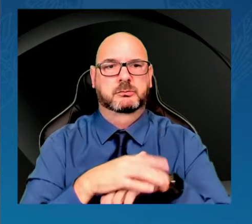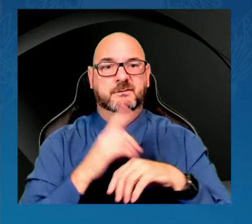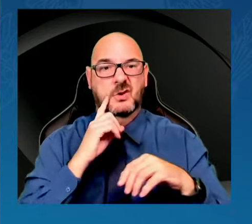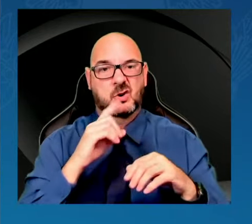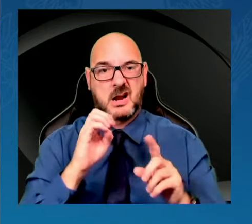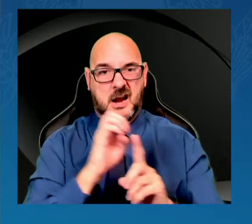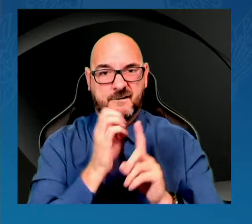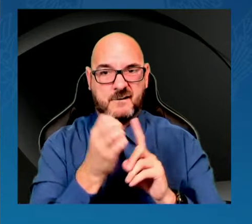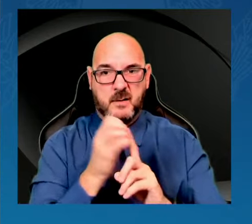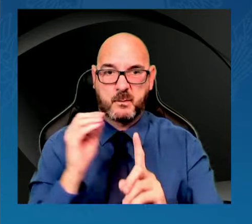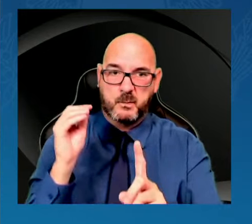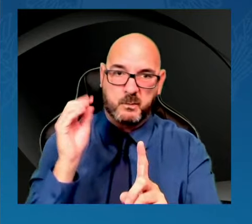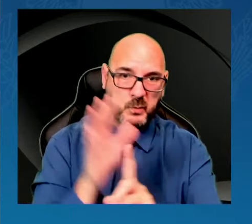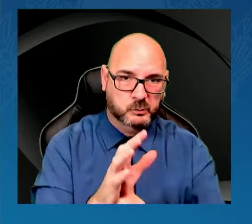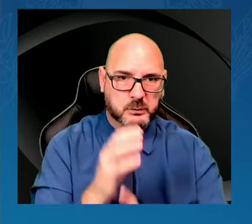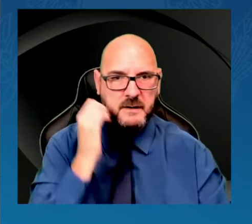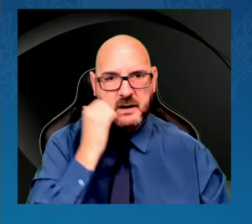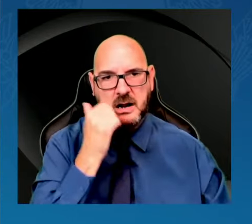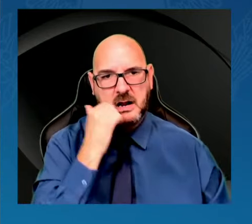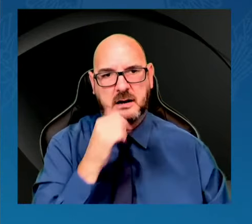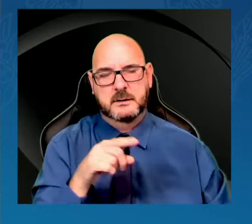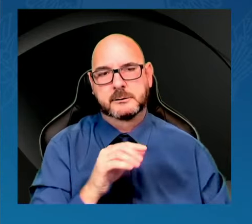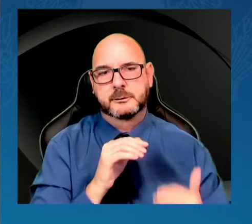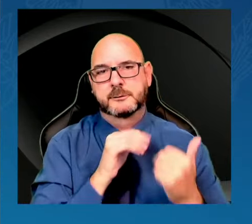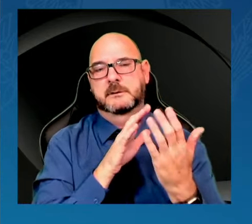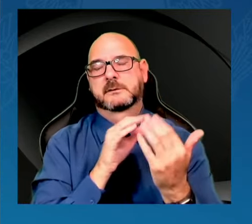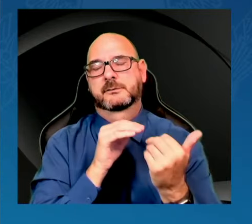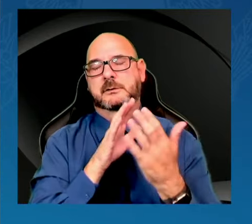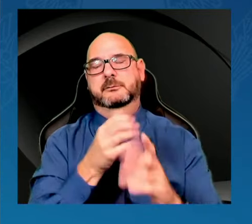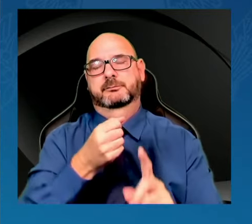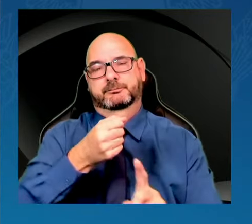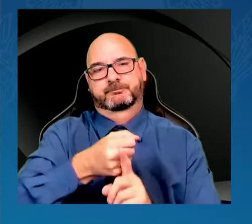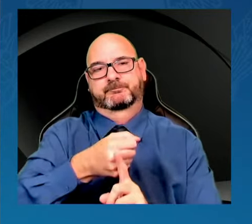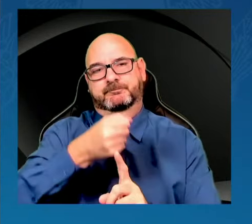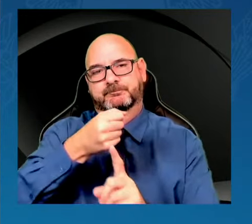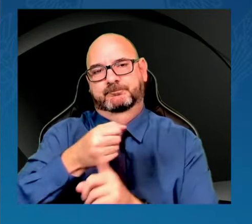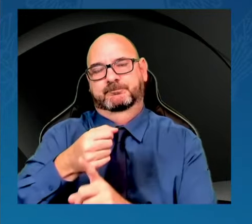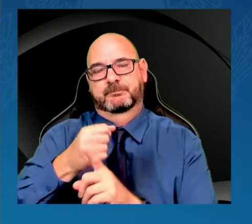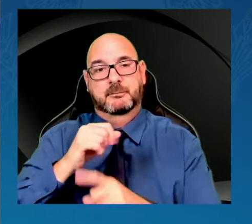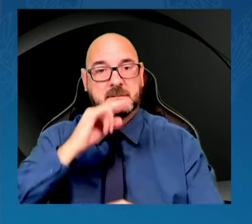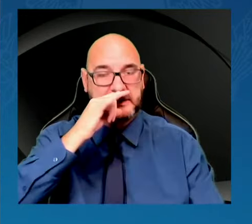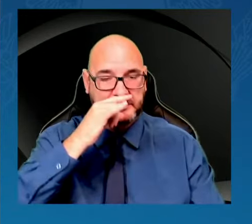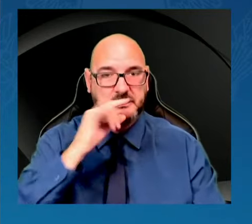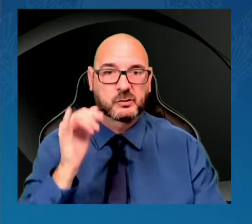this also impacts not just kids, but also moms and especially during their pregnancies.